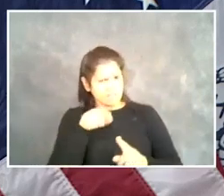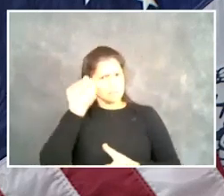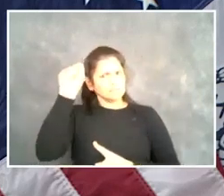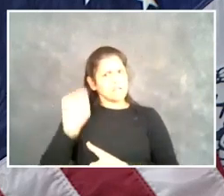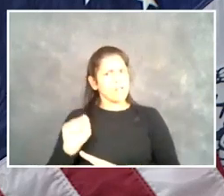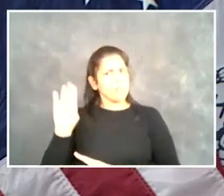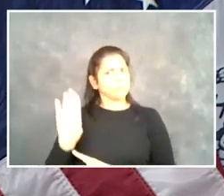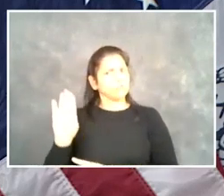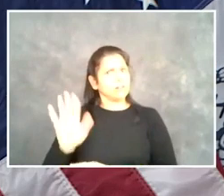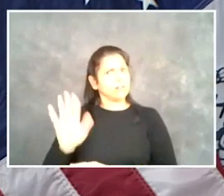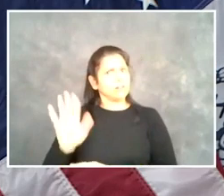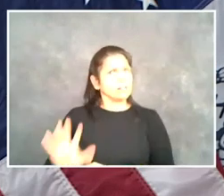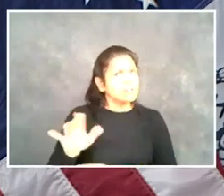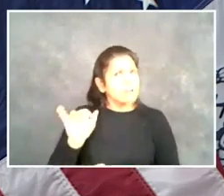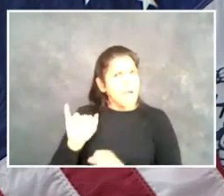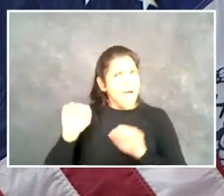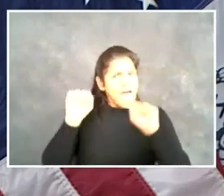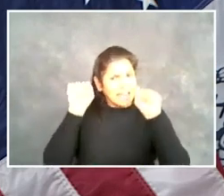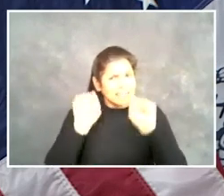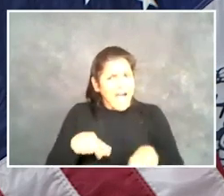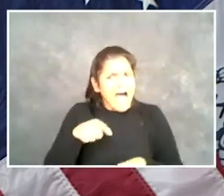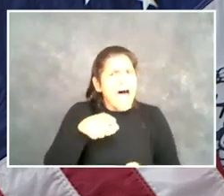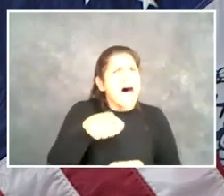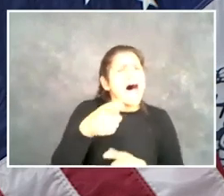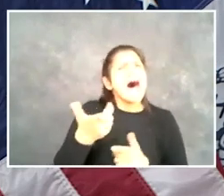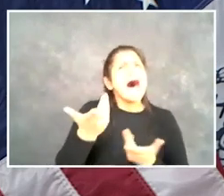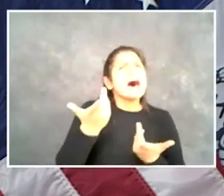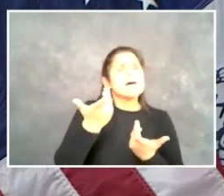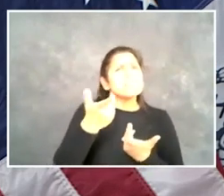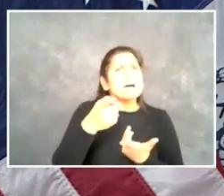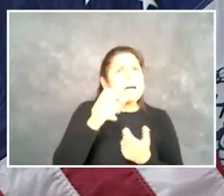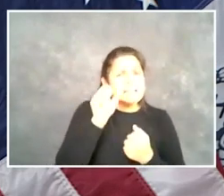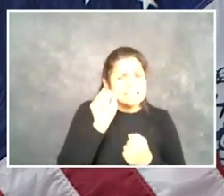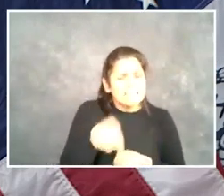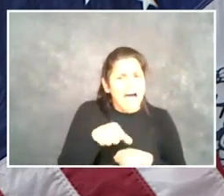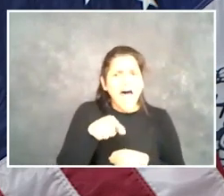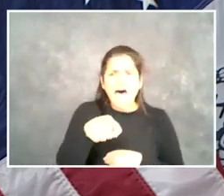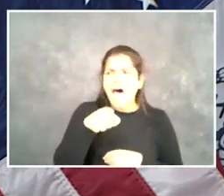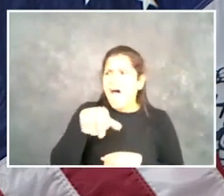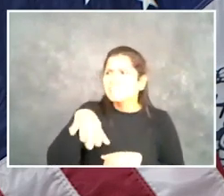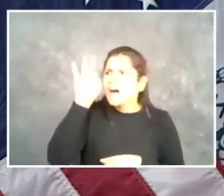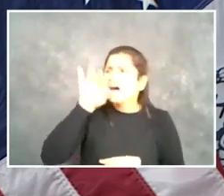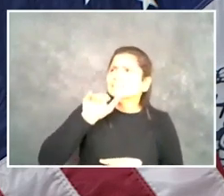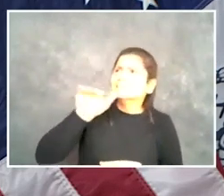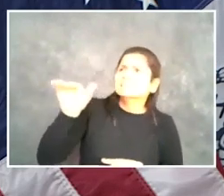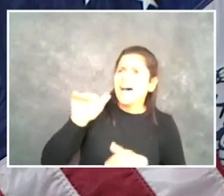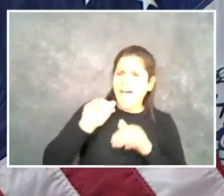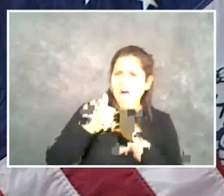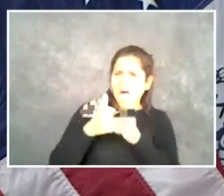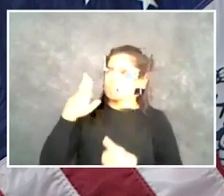ALTERNATIVE, SUCH AS THE RESPEECH PARKING LOT, WHICH IS UNUSED RIGHT NOW OR ANY OTHER